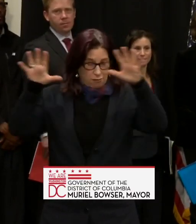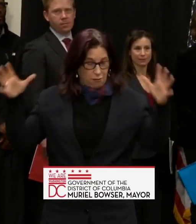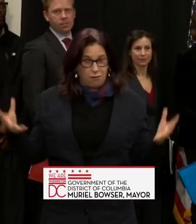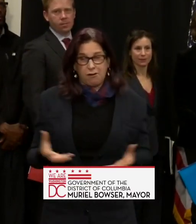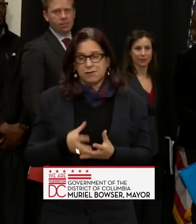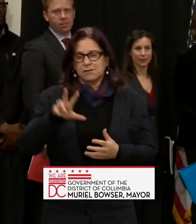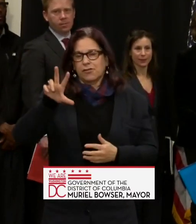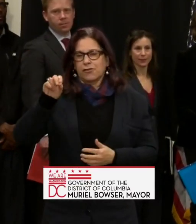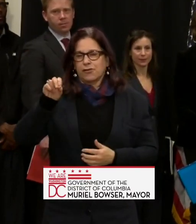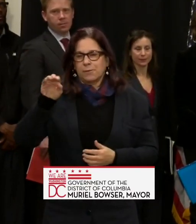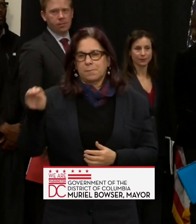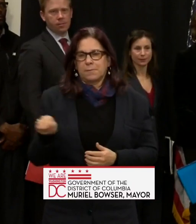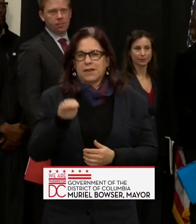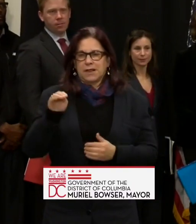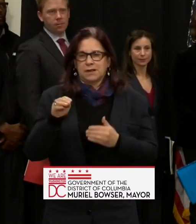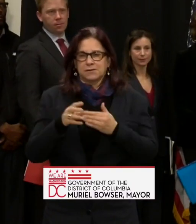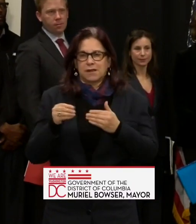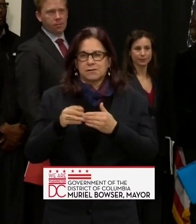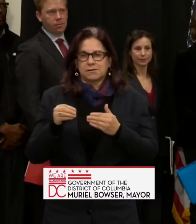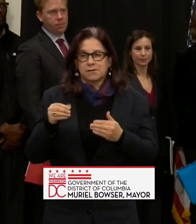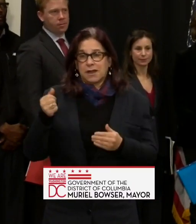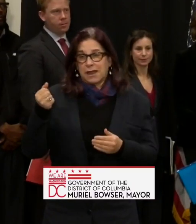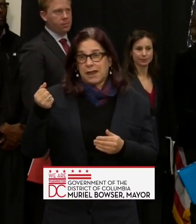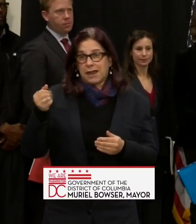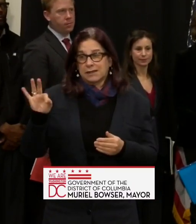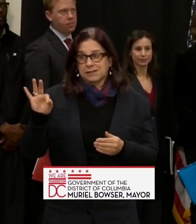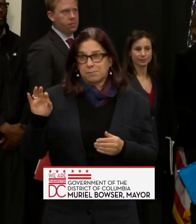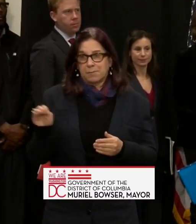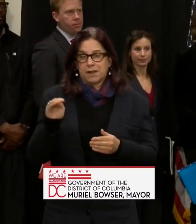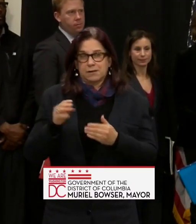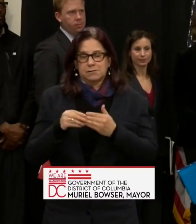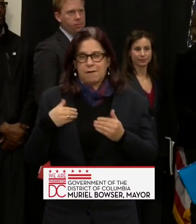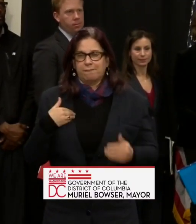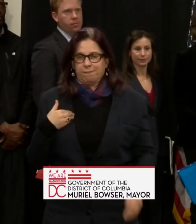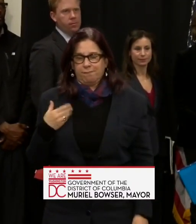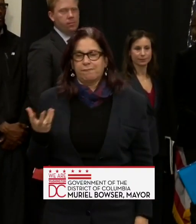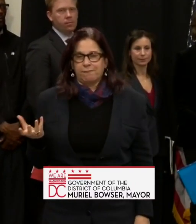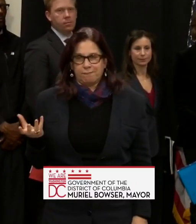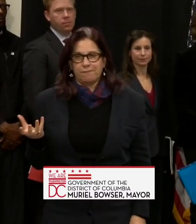THAT IS NOT UNLIKE PREVIOUS YEARS WHERE WE HAVE SPENT MORE